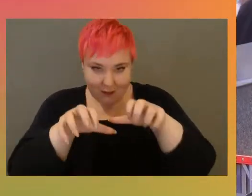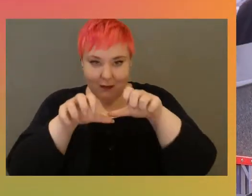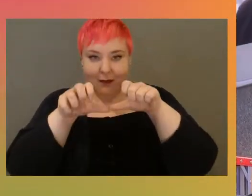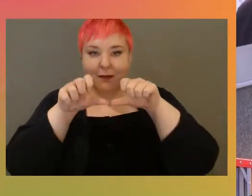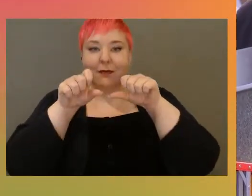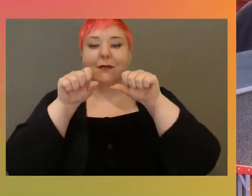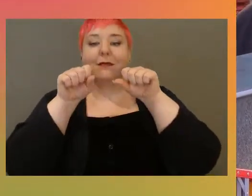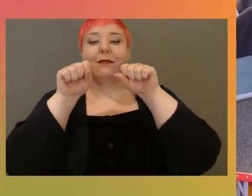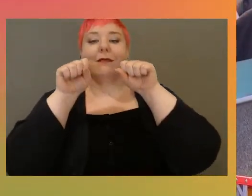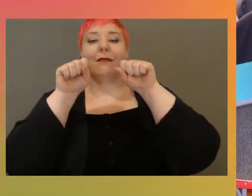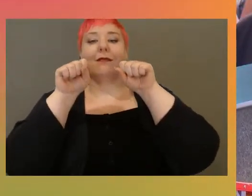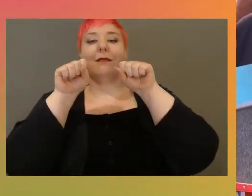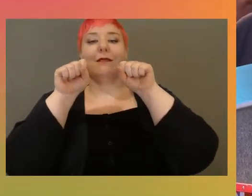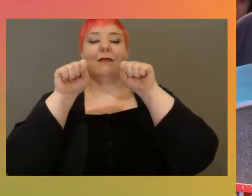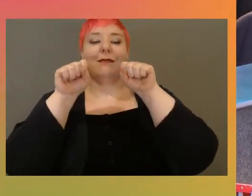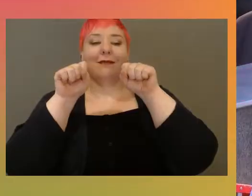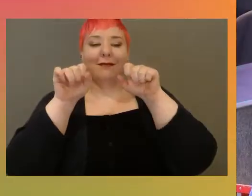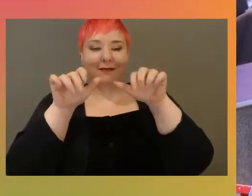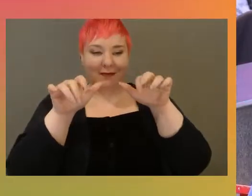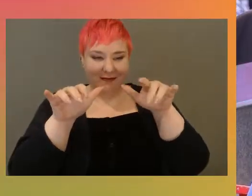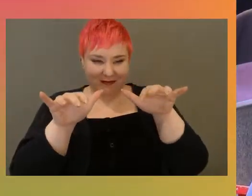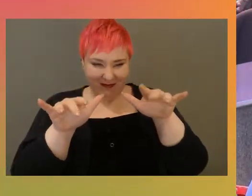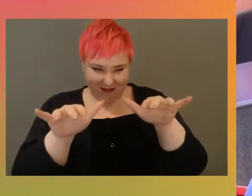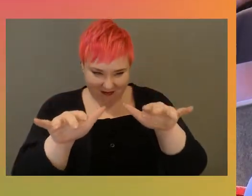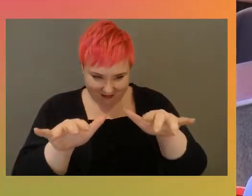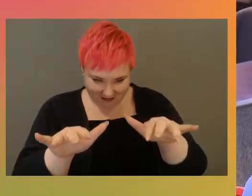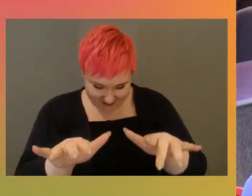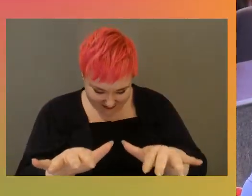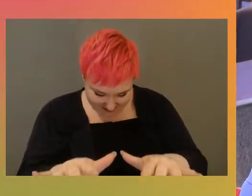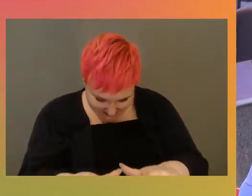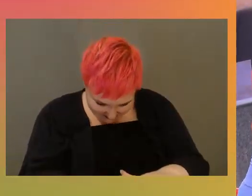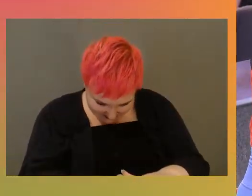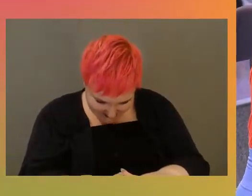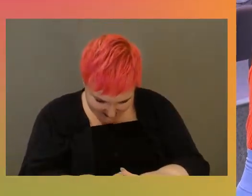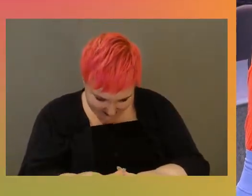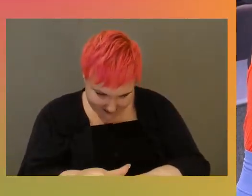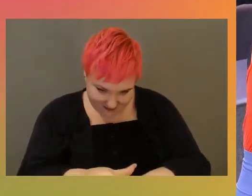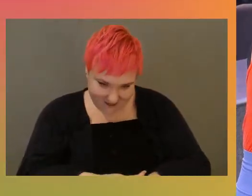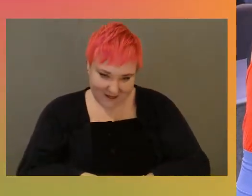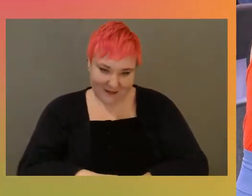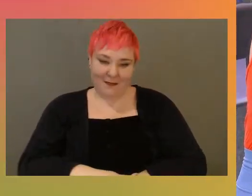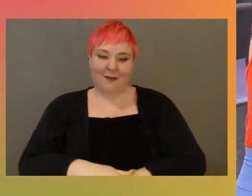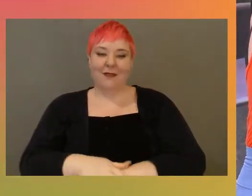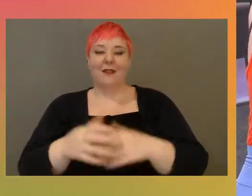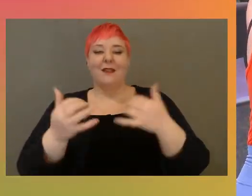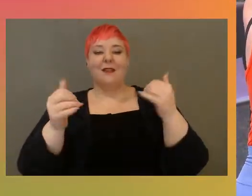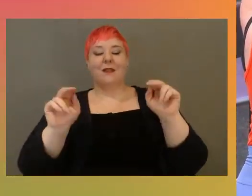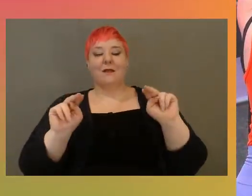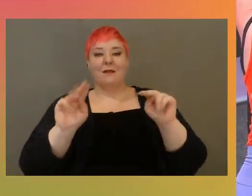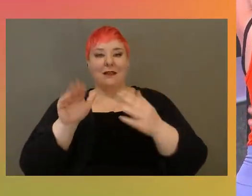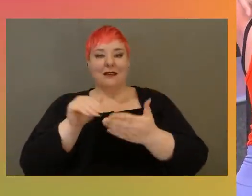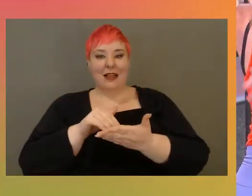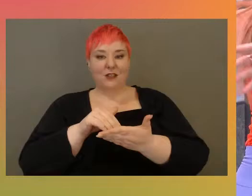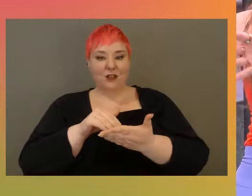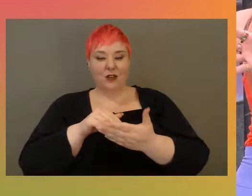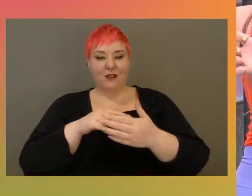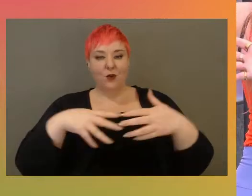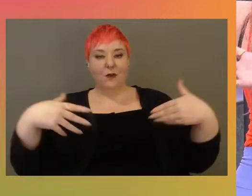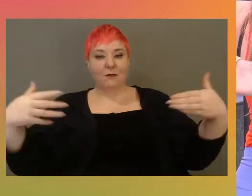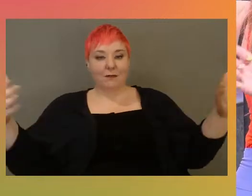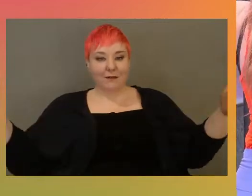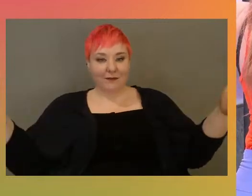EXHALE, ROUND.